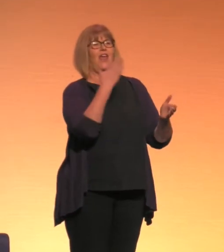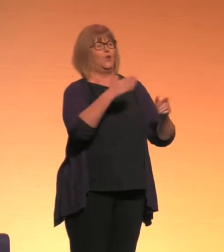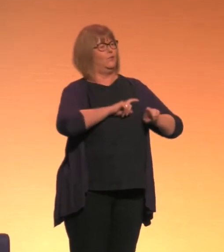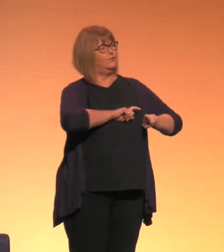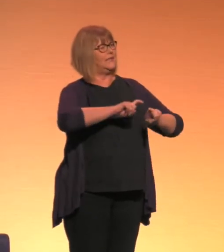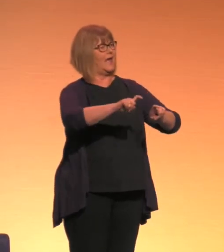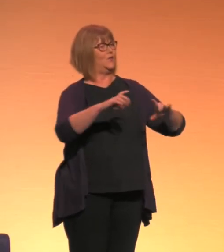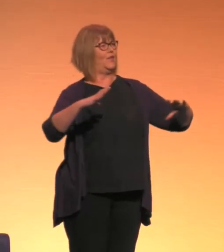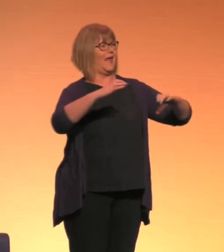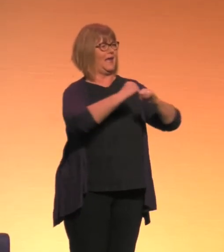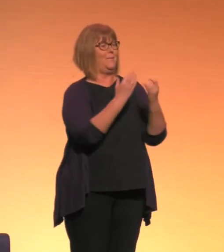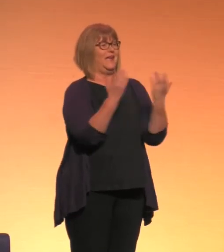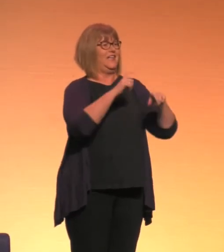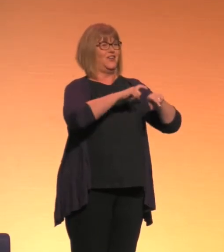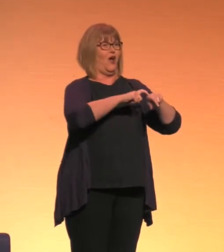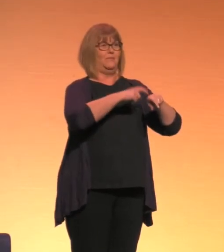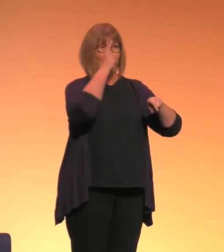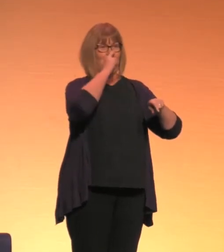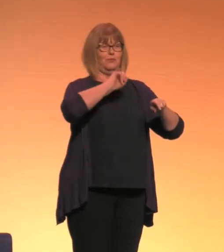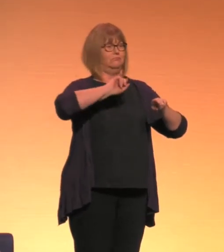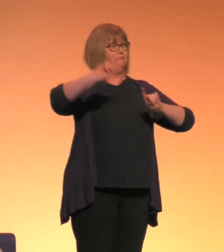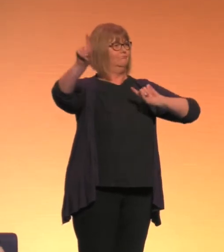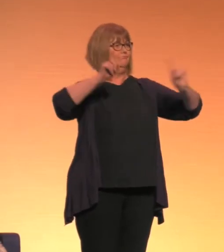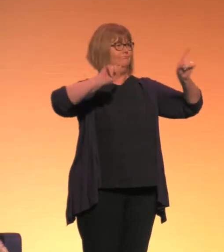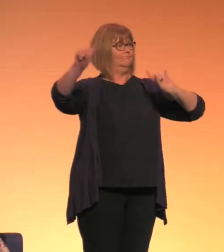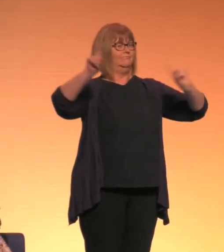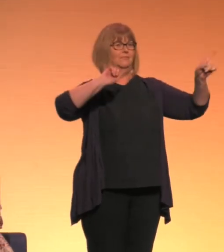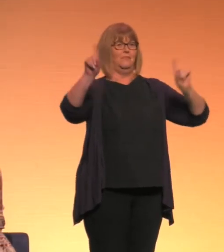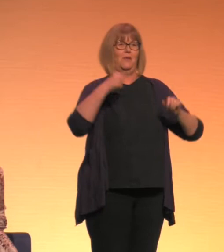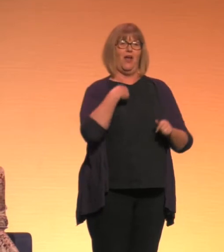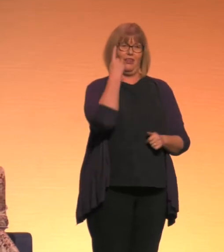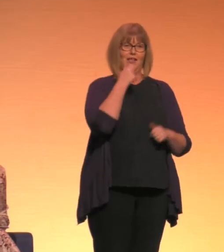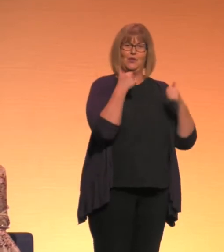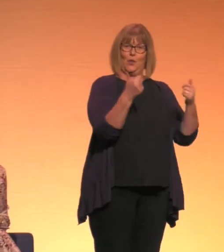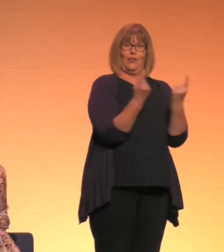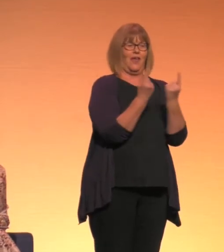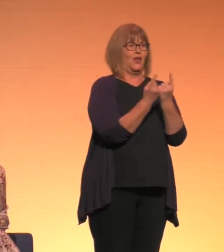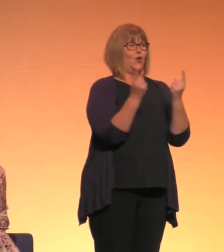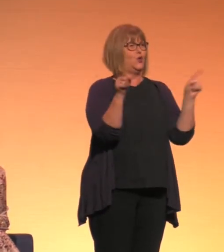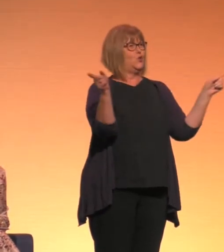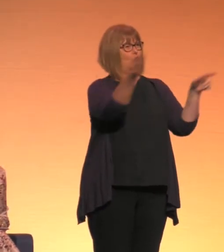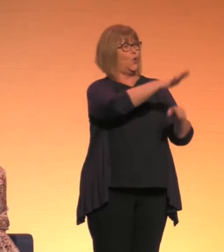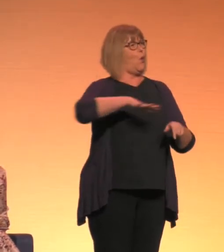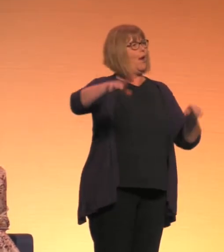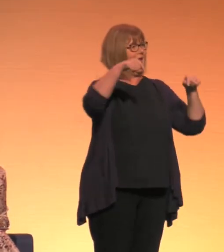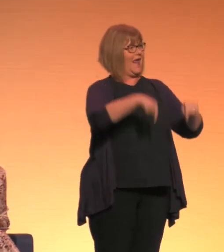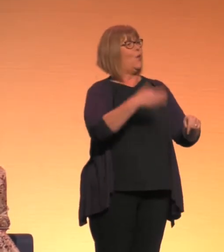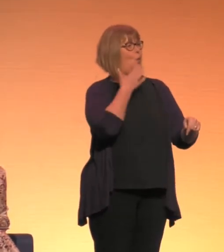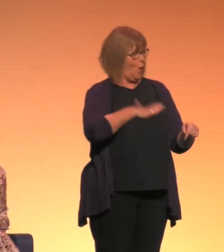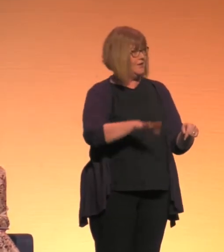Often, the room empties out as people have to leave. But I'll take it as a good sign that you're here and you want to be here for this final session.